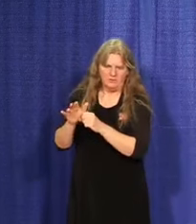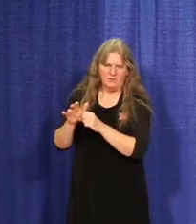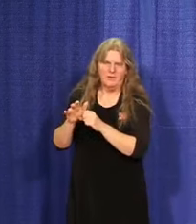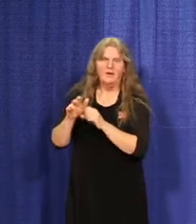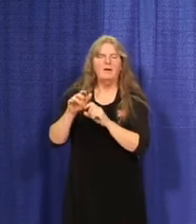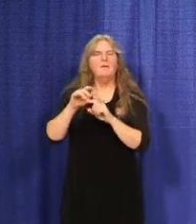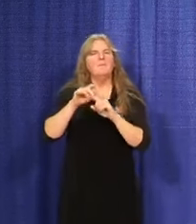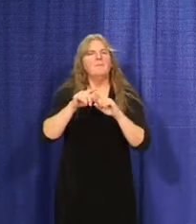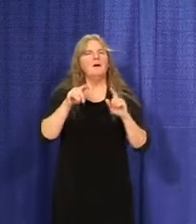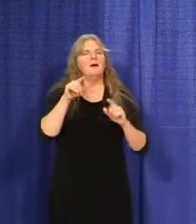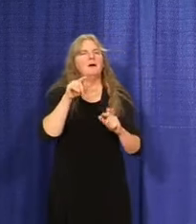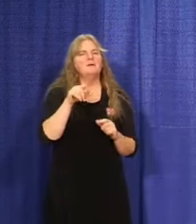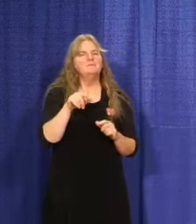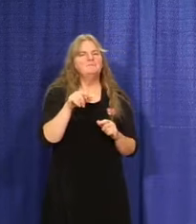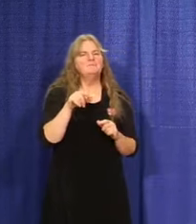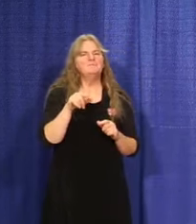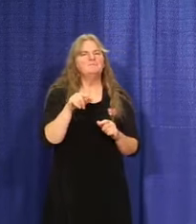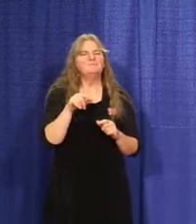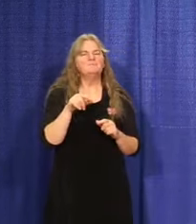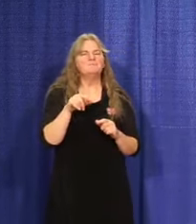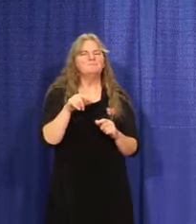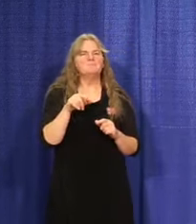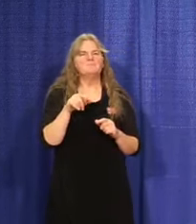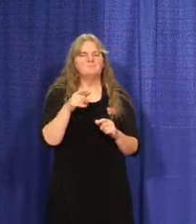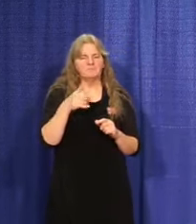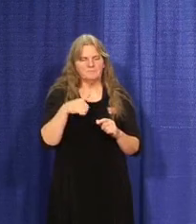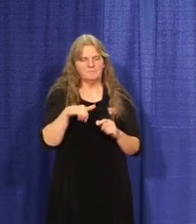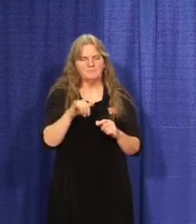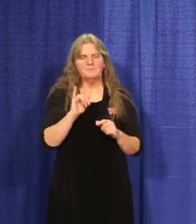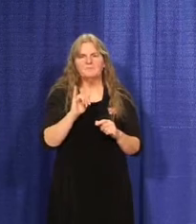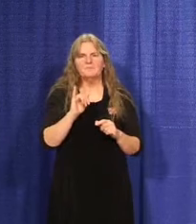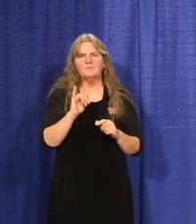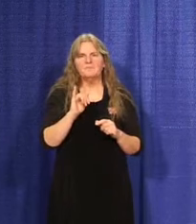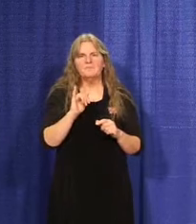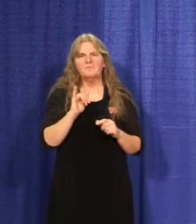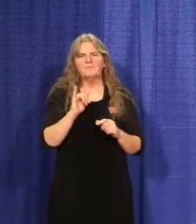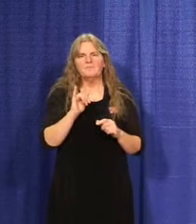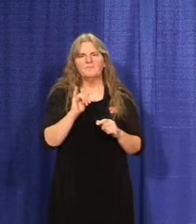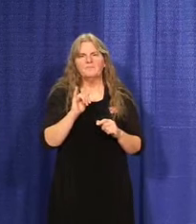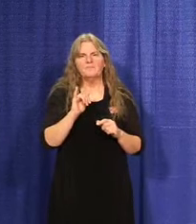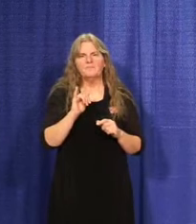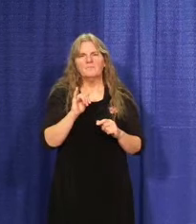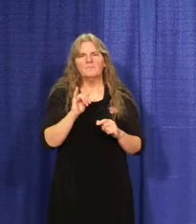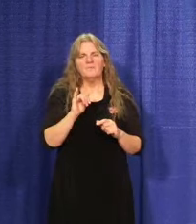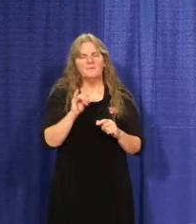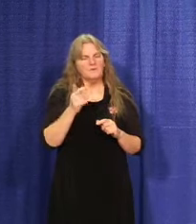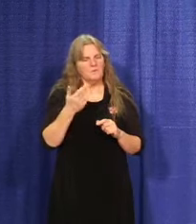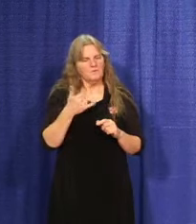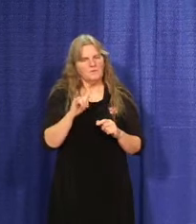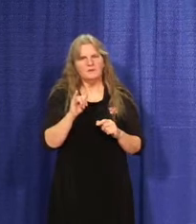change our ability and our call or any child, any parent to test